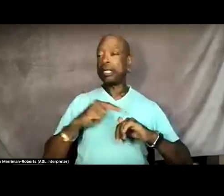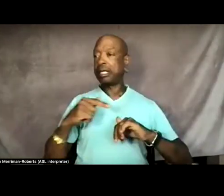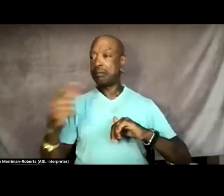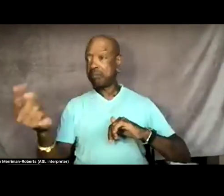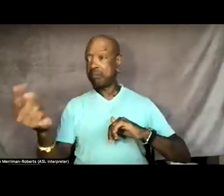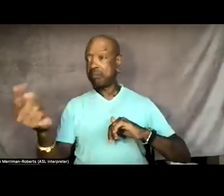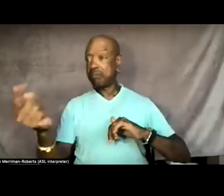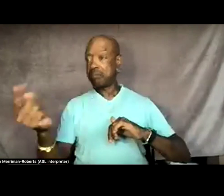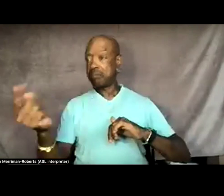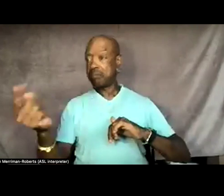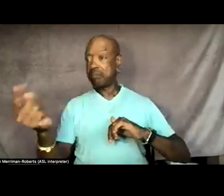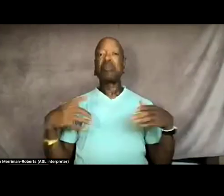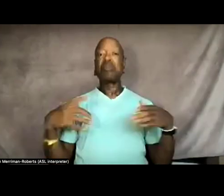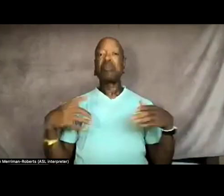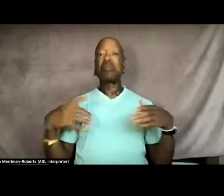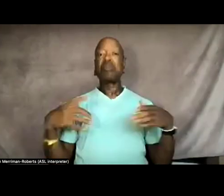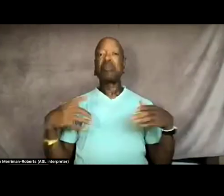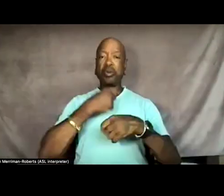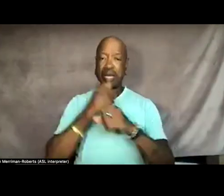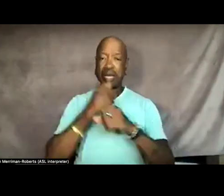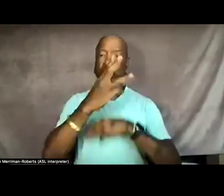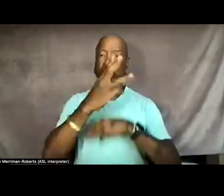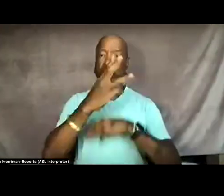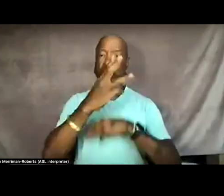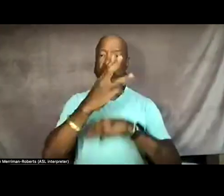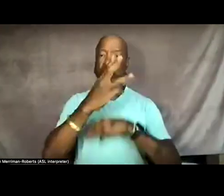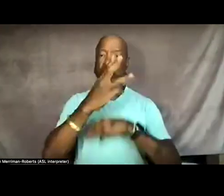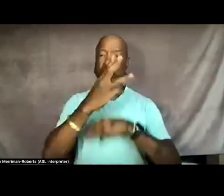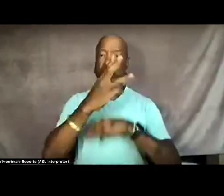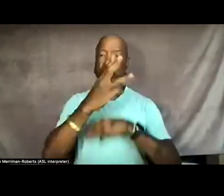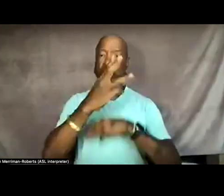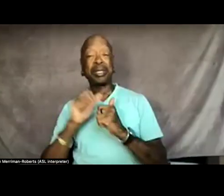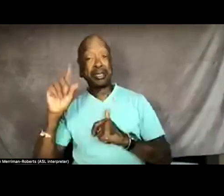which seniors and people with disabilities can live well and safely we work on a wide range of